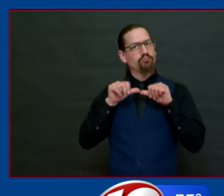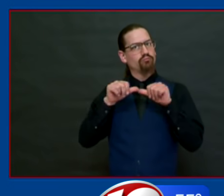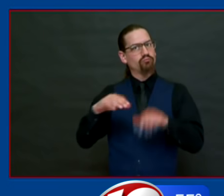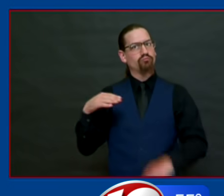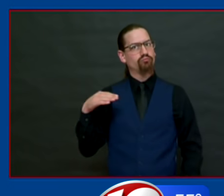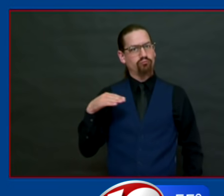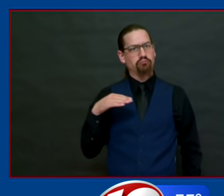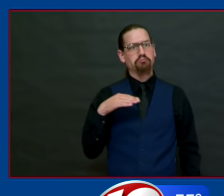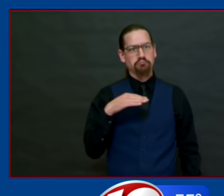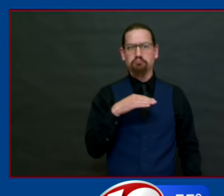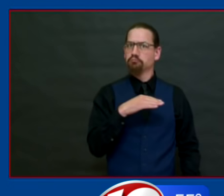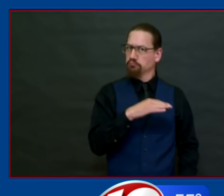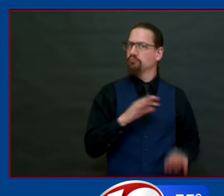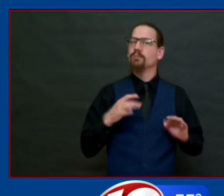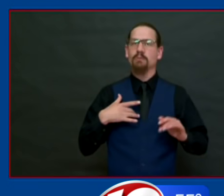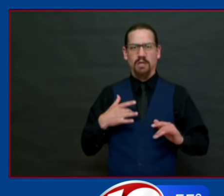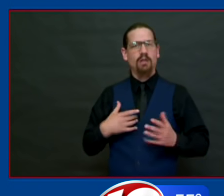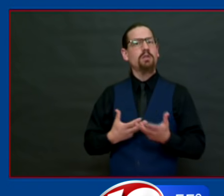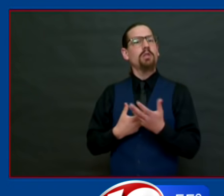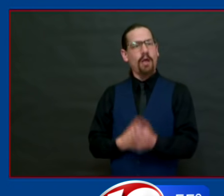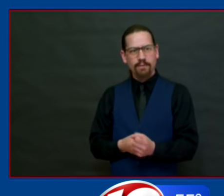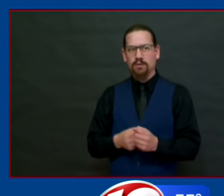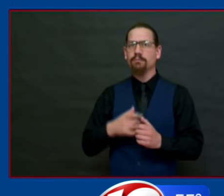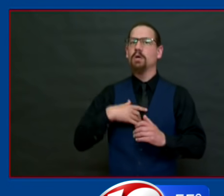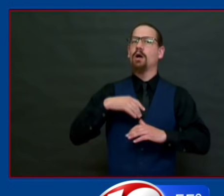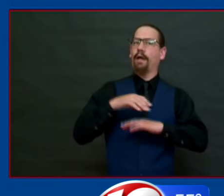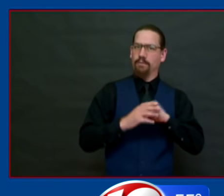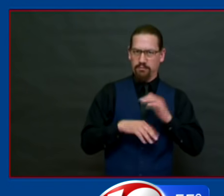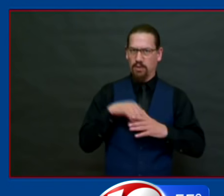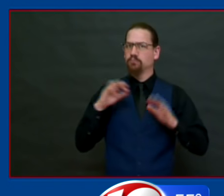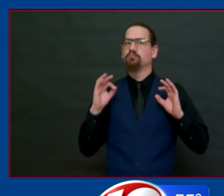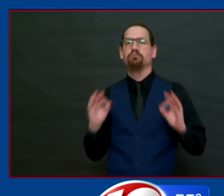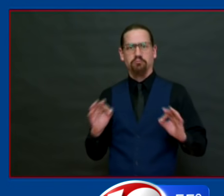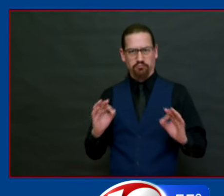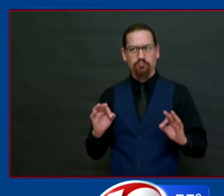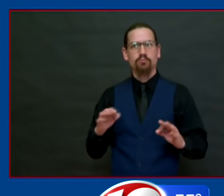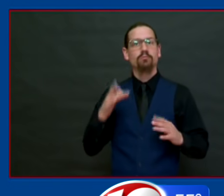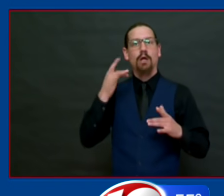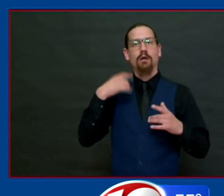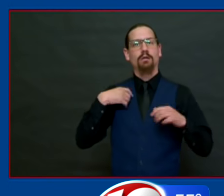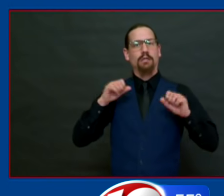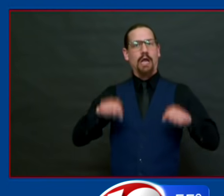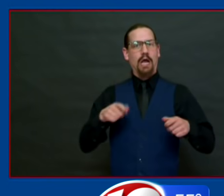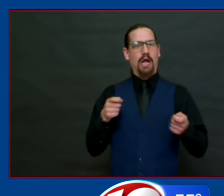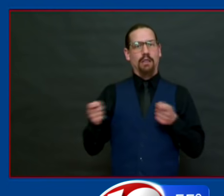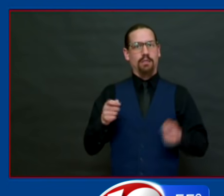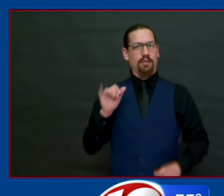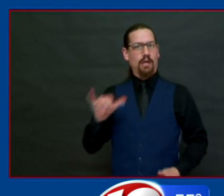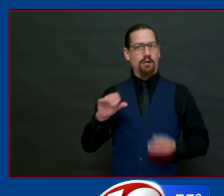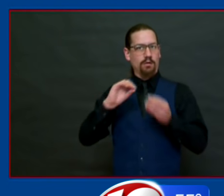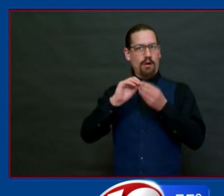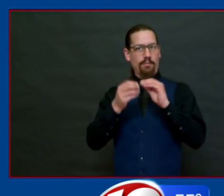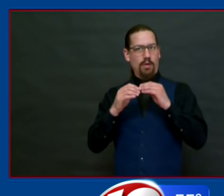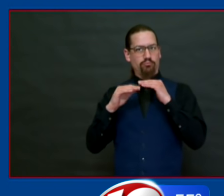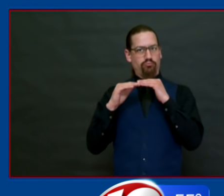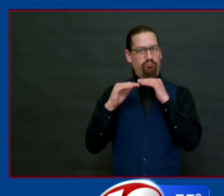SITUATION. EVERY MORNING I CHECK IN WITH HOSPITALS AND THEY ARE FEELING COMFORTABLE AND CAPABLE OF